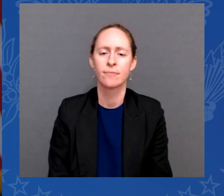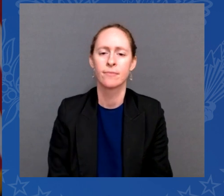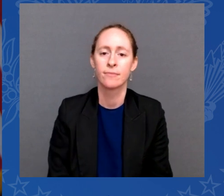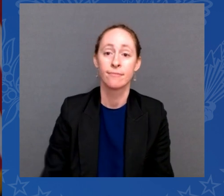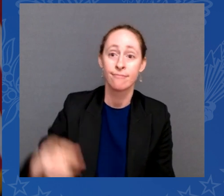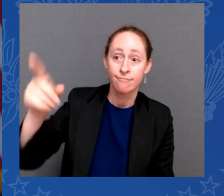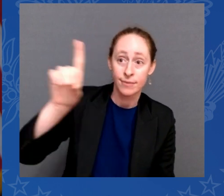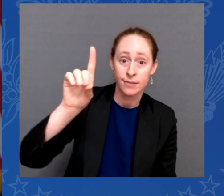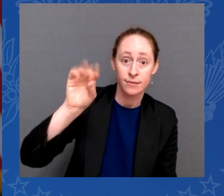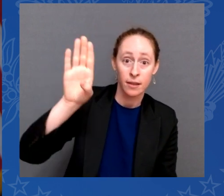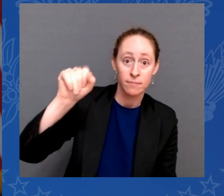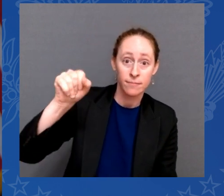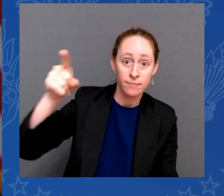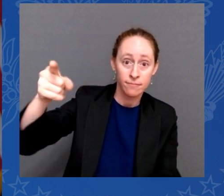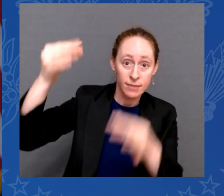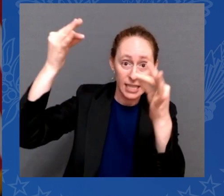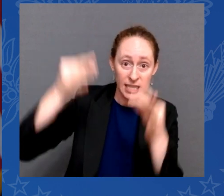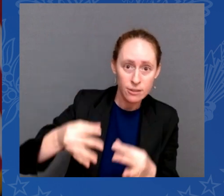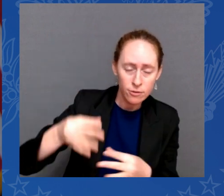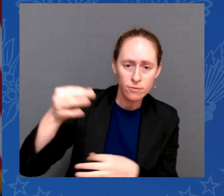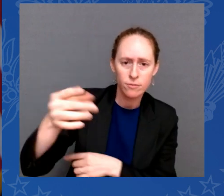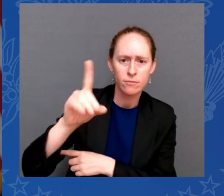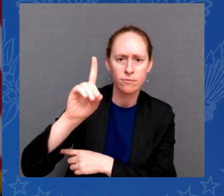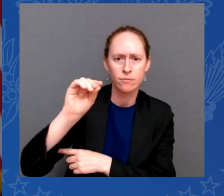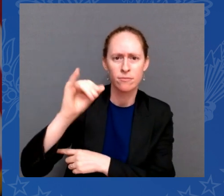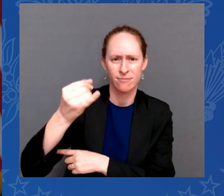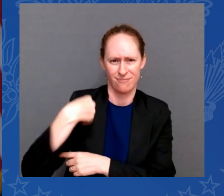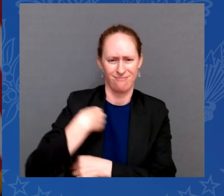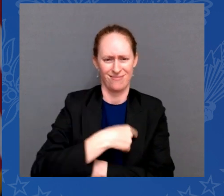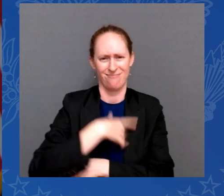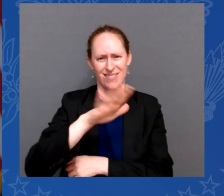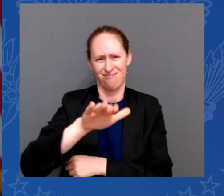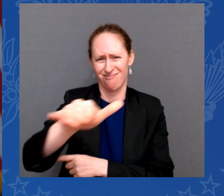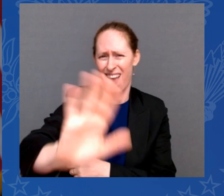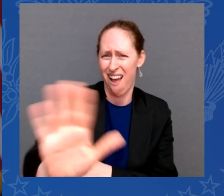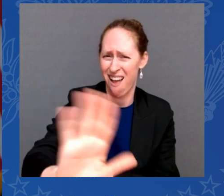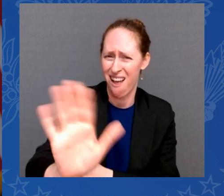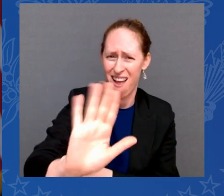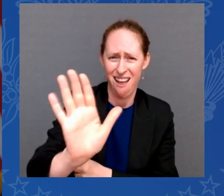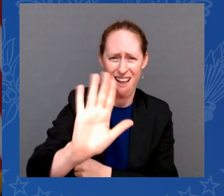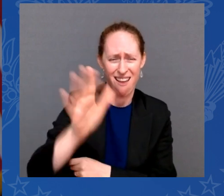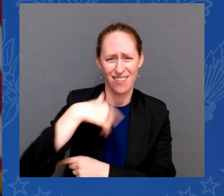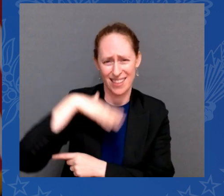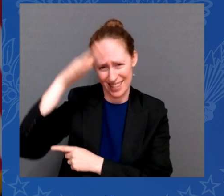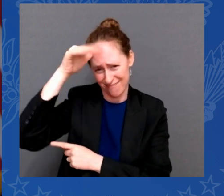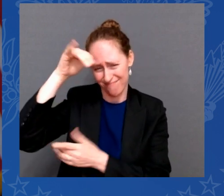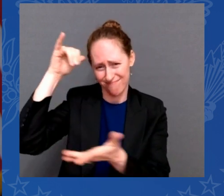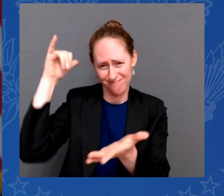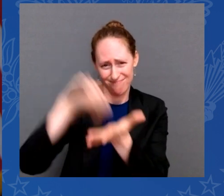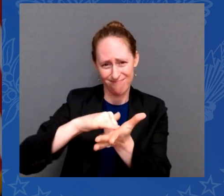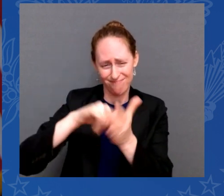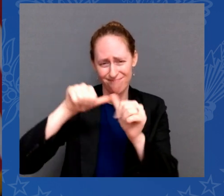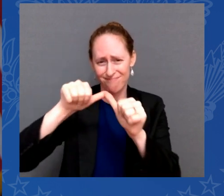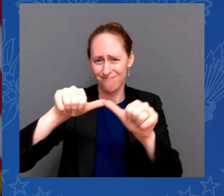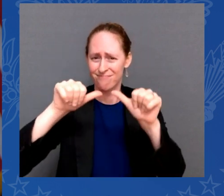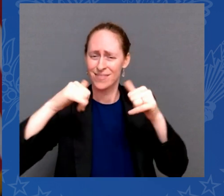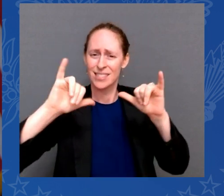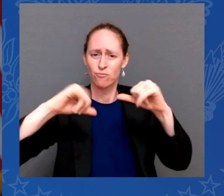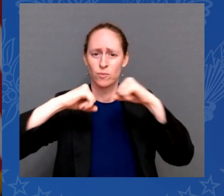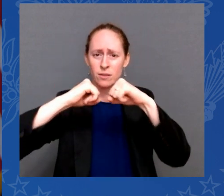to protect and advance reproductive freedom. As we have said repeatedly, women who reside in states